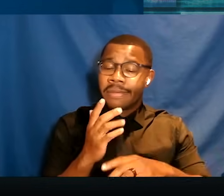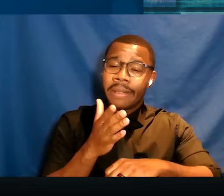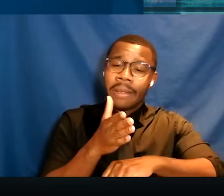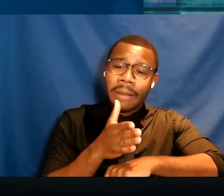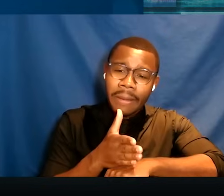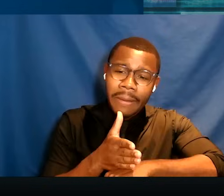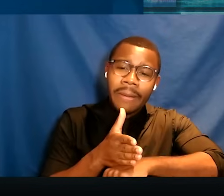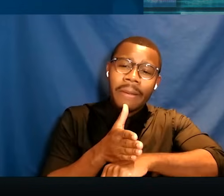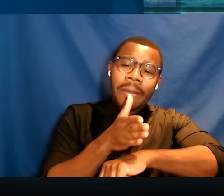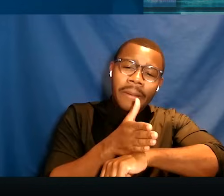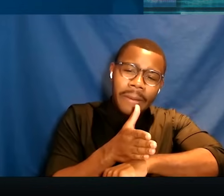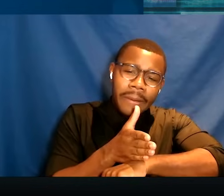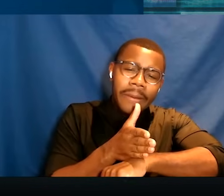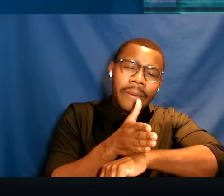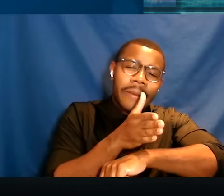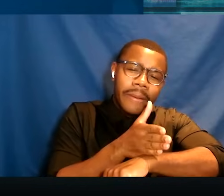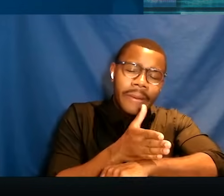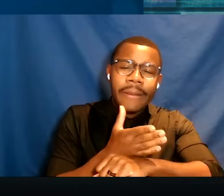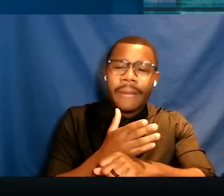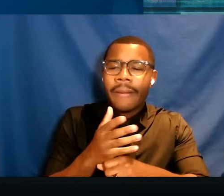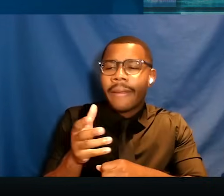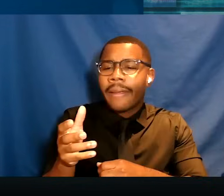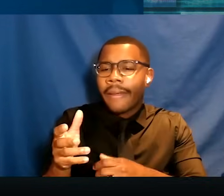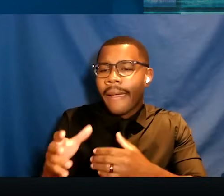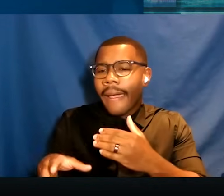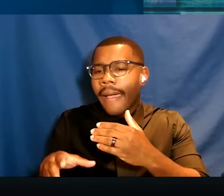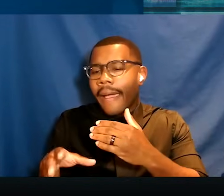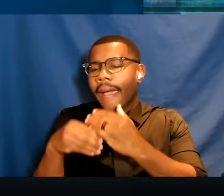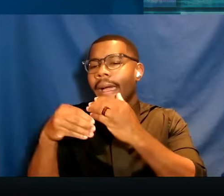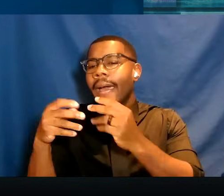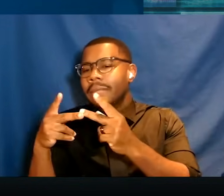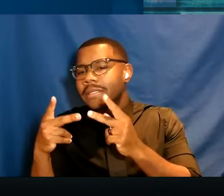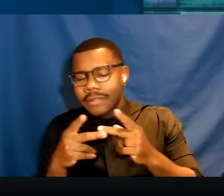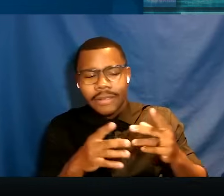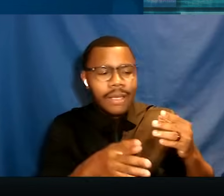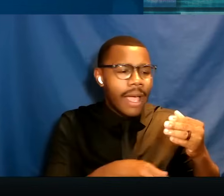and a position there and, you know, it would've taken decades to equalize those numbers.